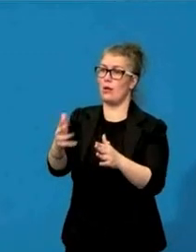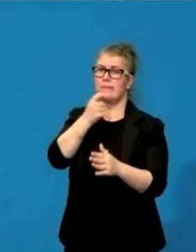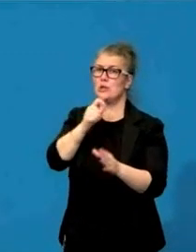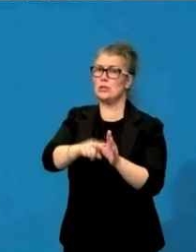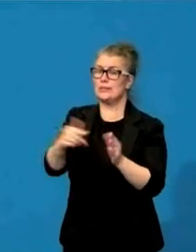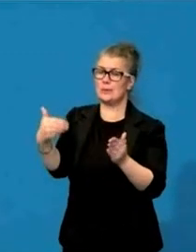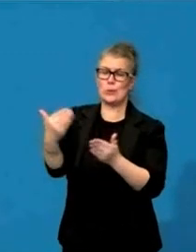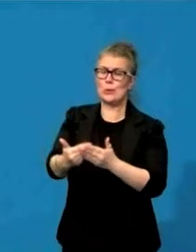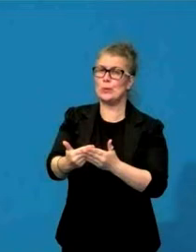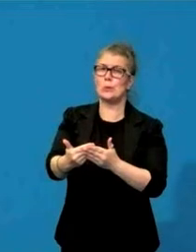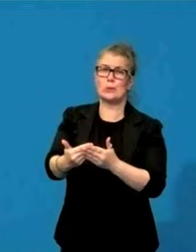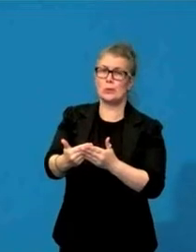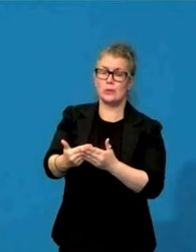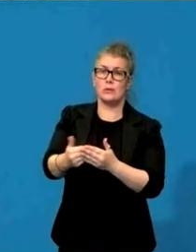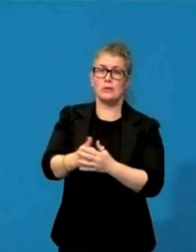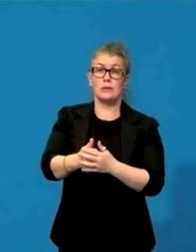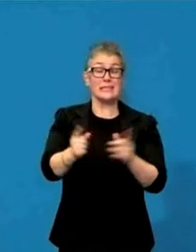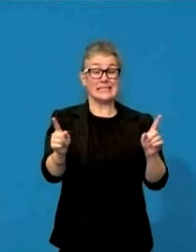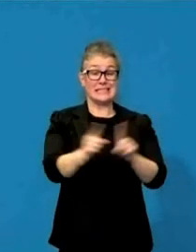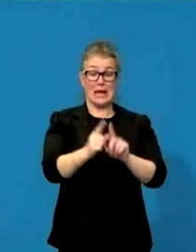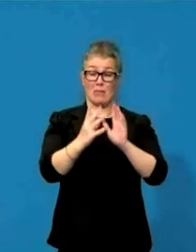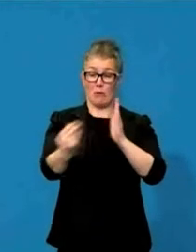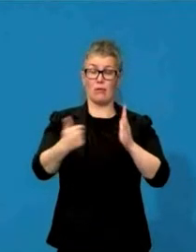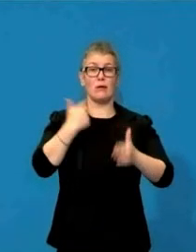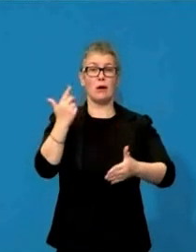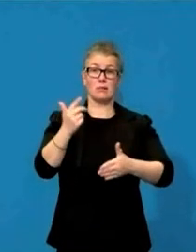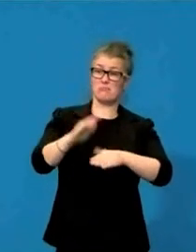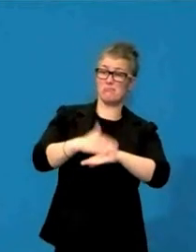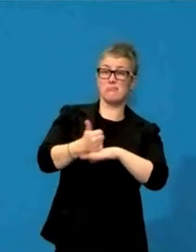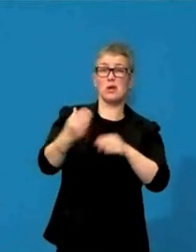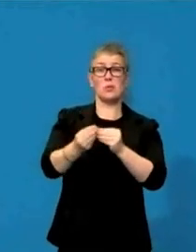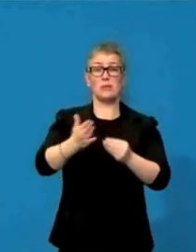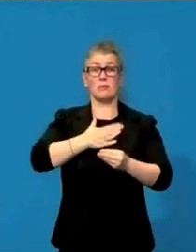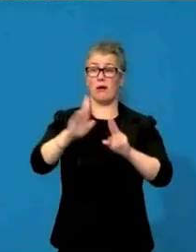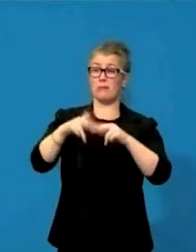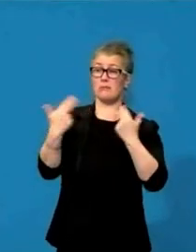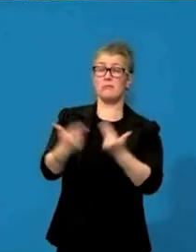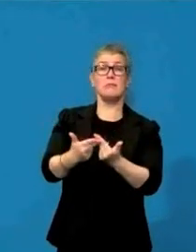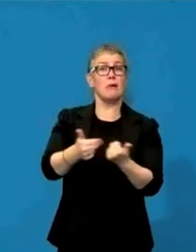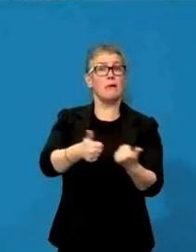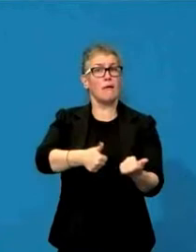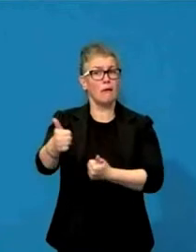the same sort of model that was evolving with - with me and my family was something we